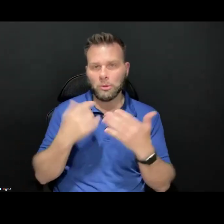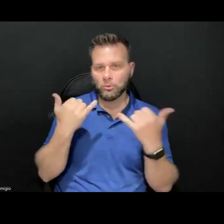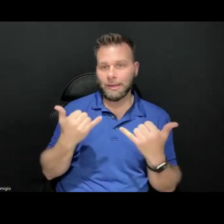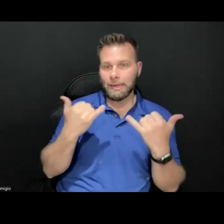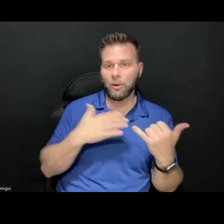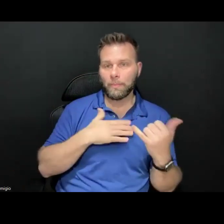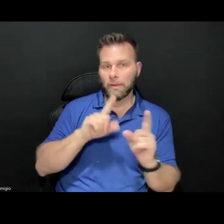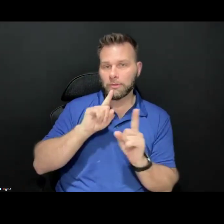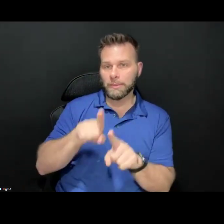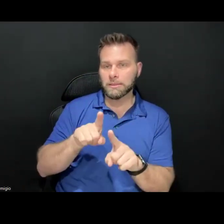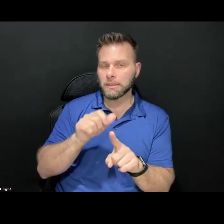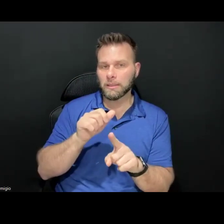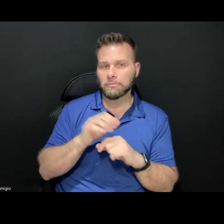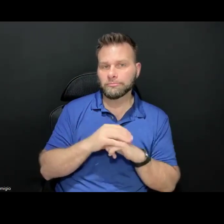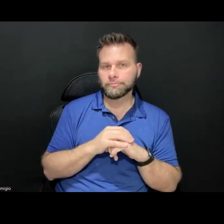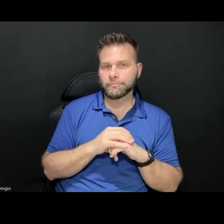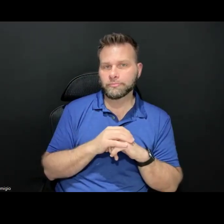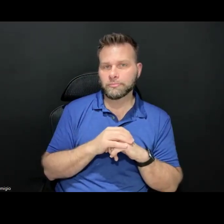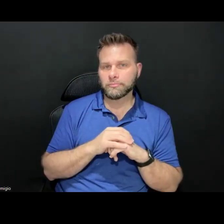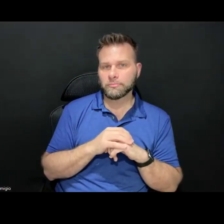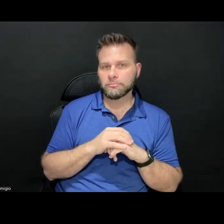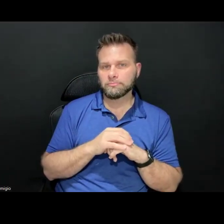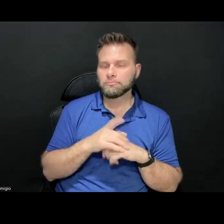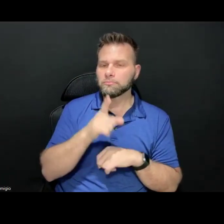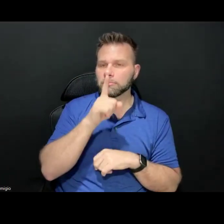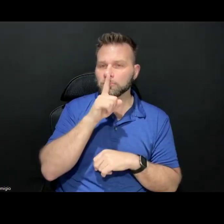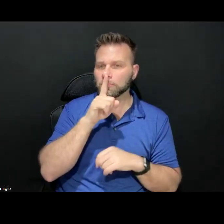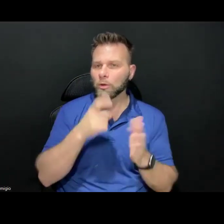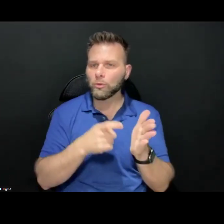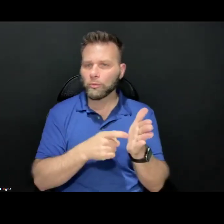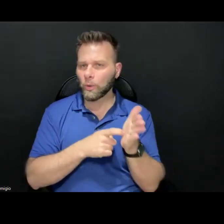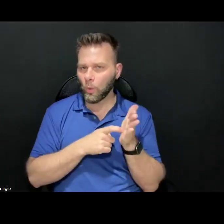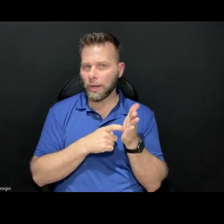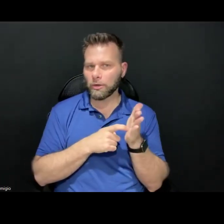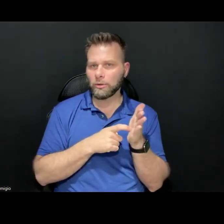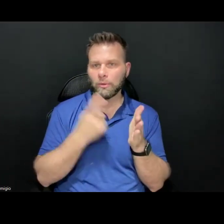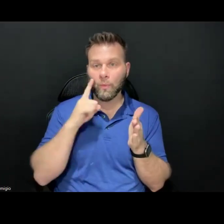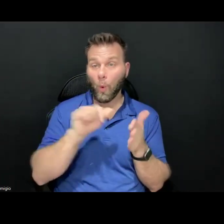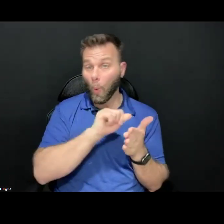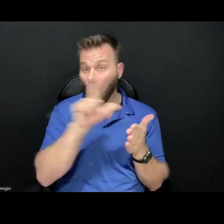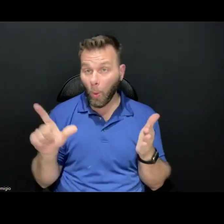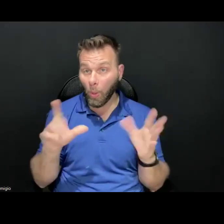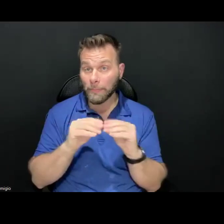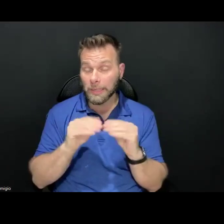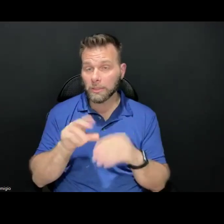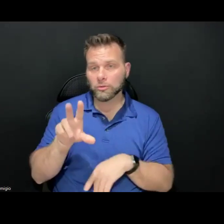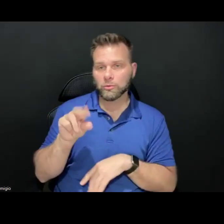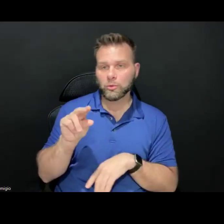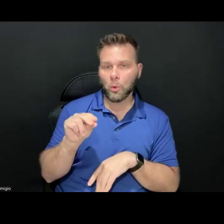Off the top of my head, I would say I don't know you're necessarily required to for every meeting, but certainly it